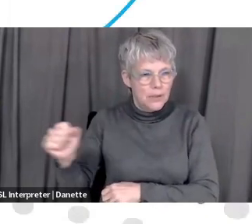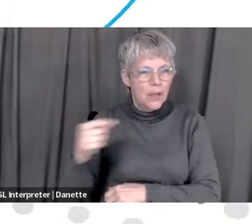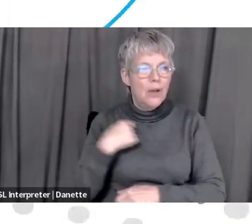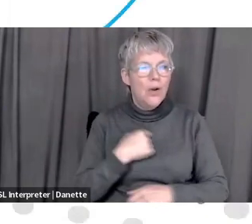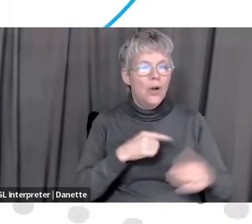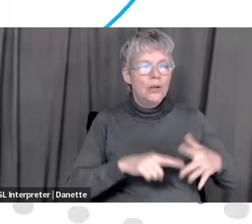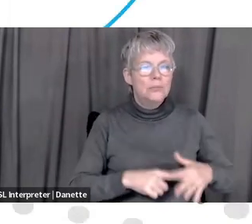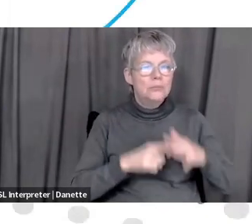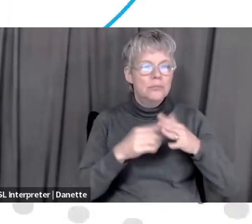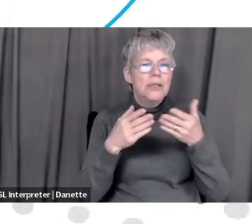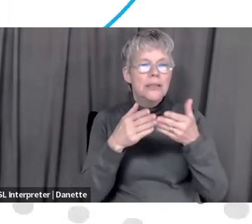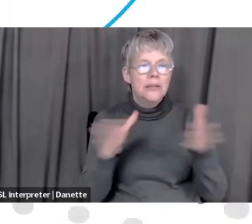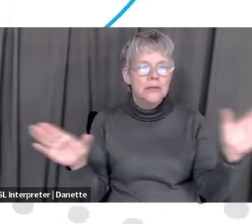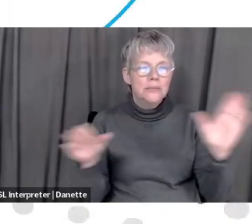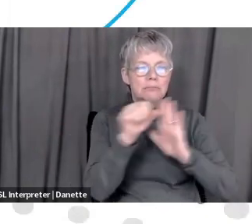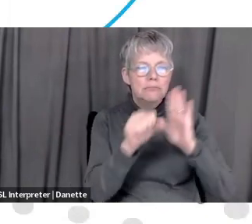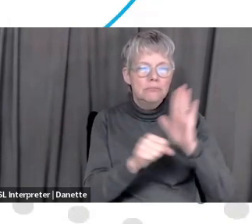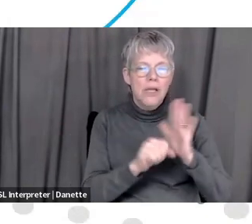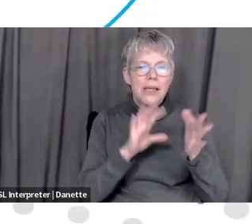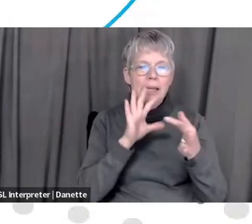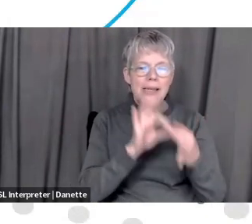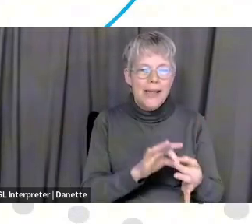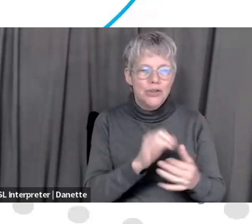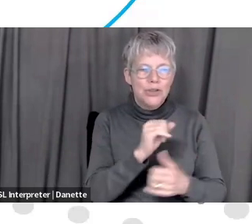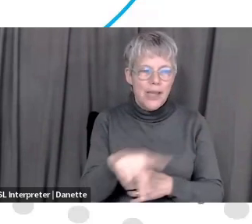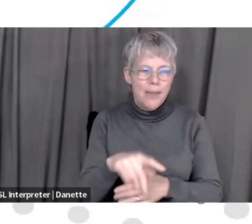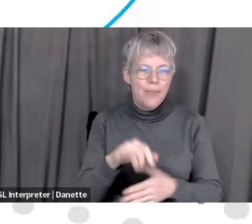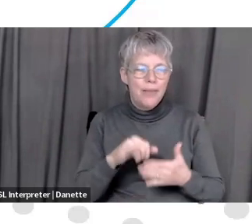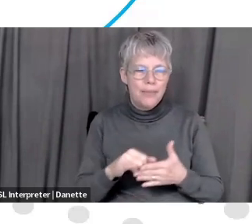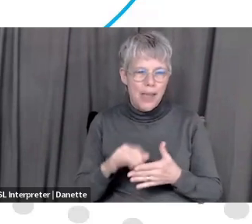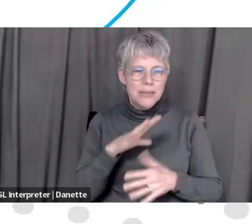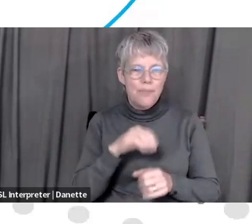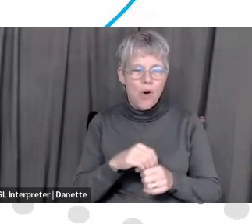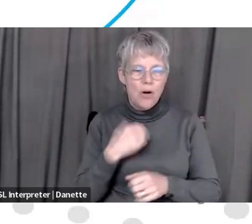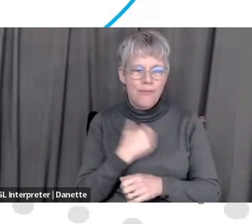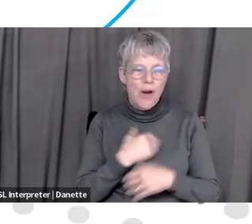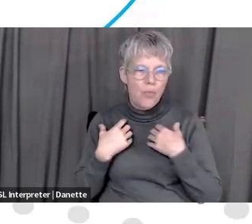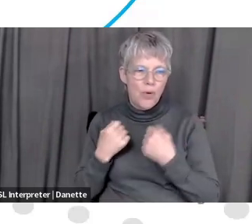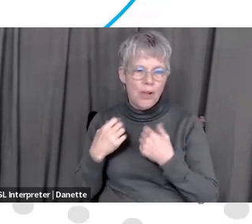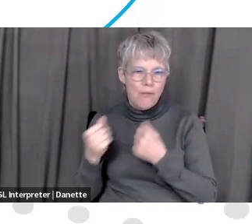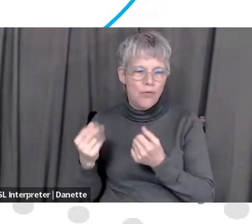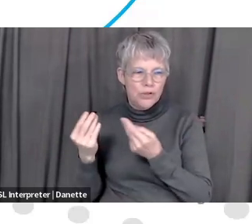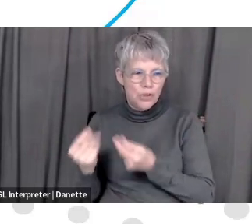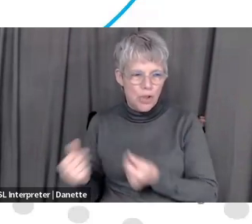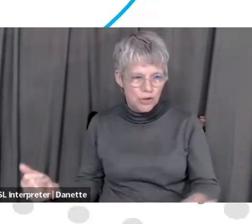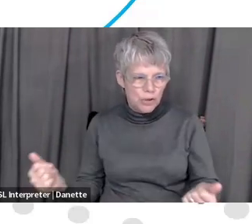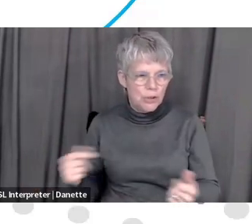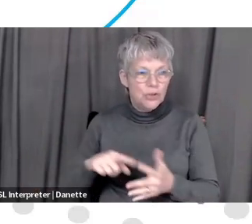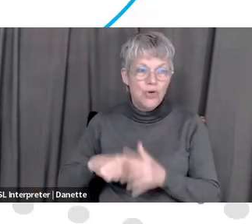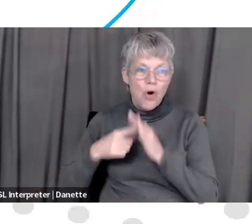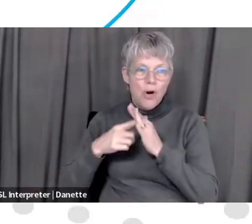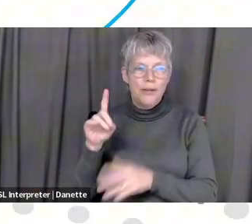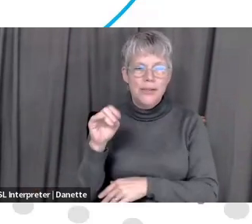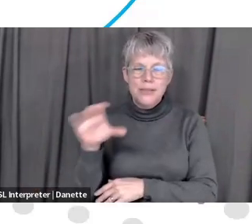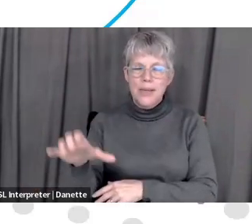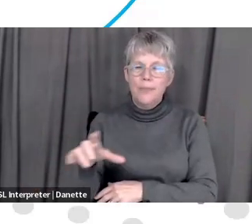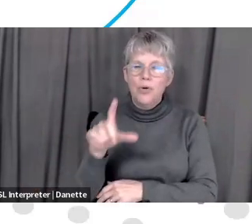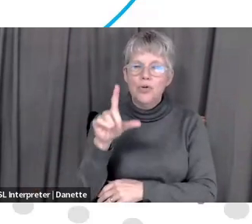We start a partnership statewide implementation of Connections app, which is part of our E recovery solution in December 2023.